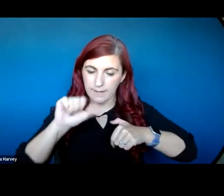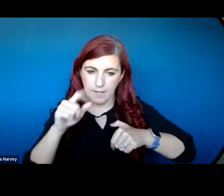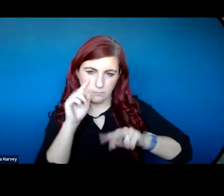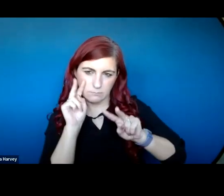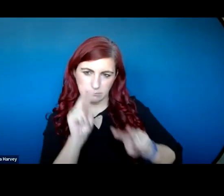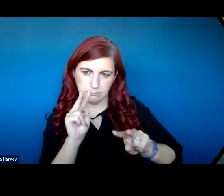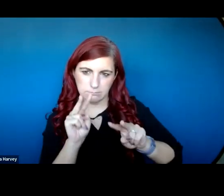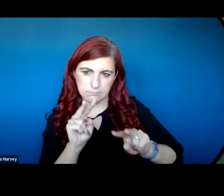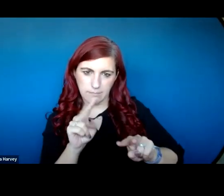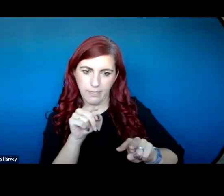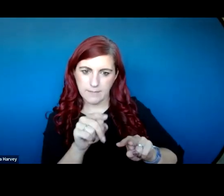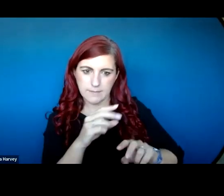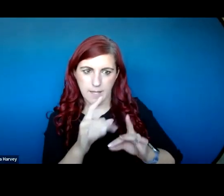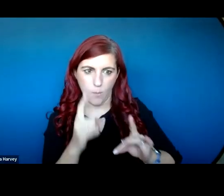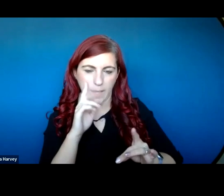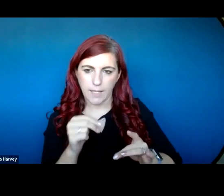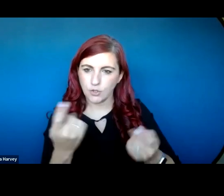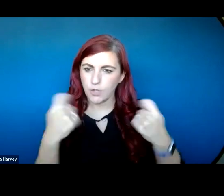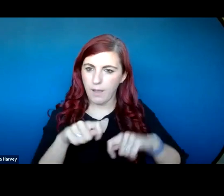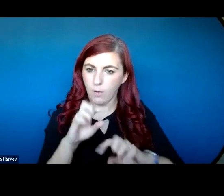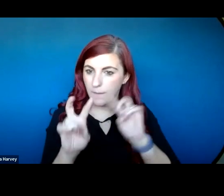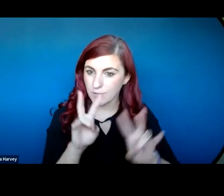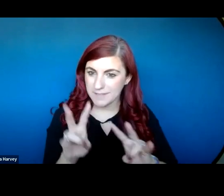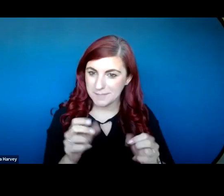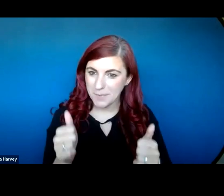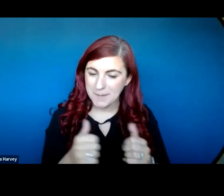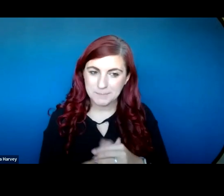that throughout and hopefully we'll hear all those great questions later on.